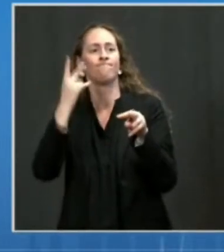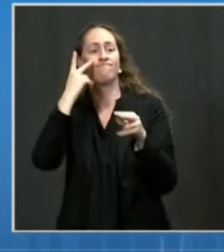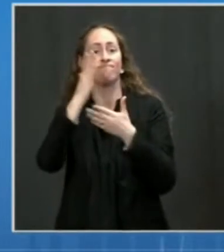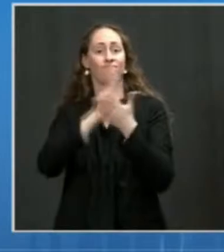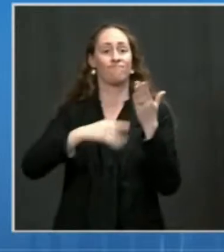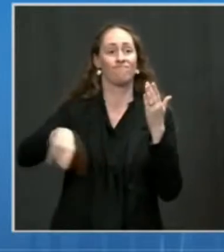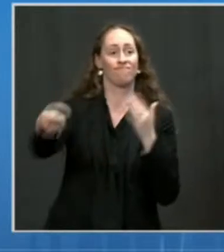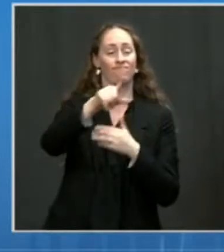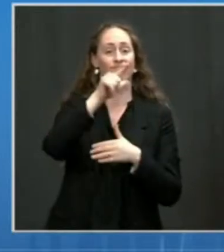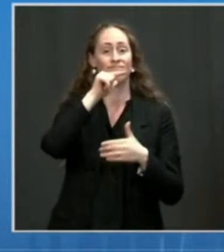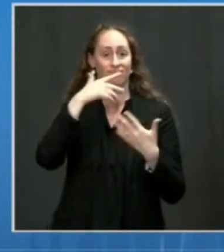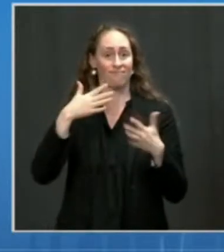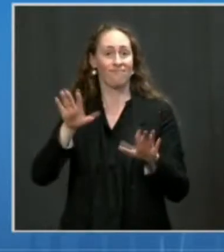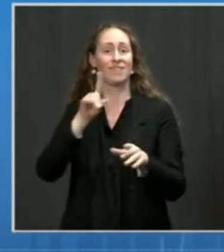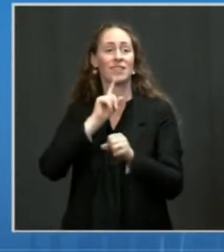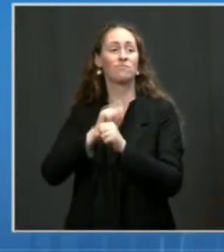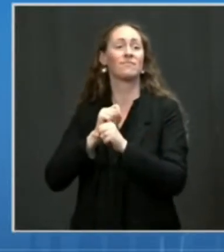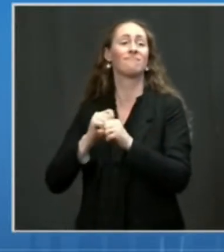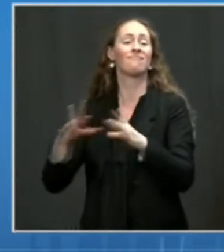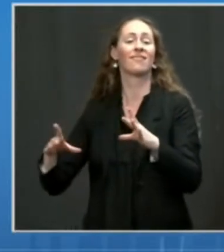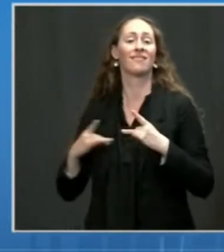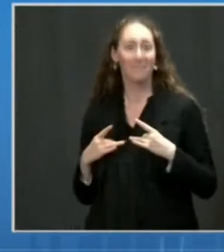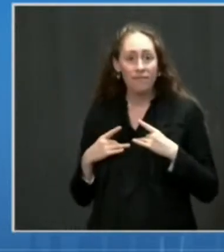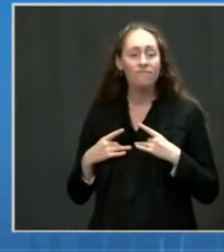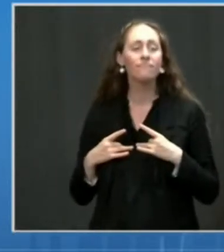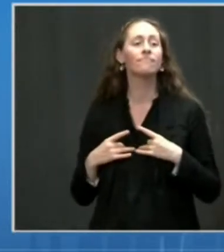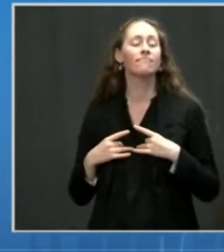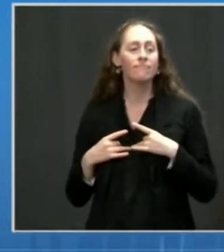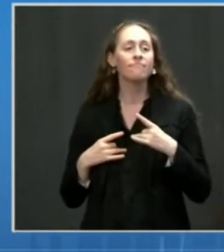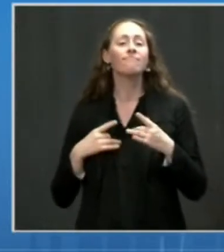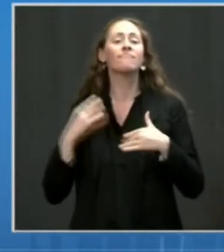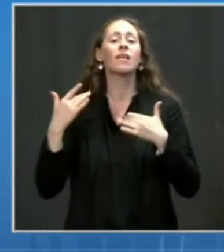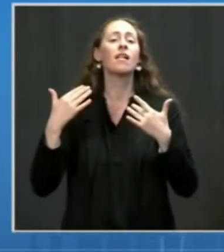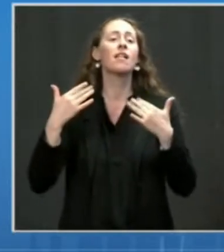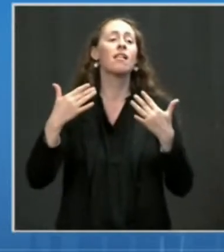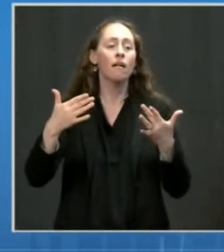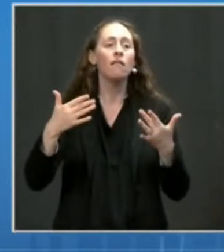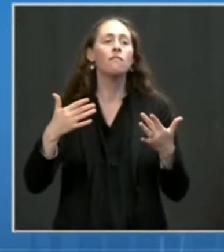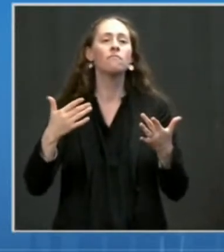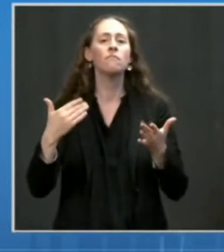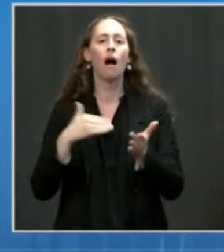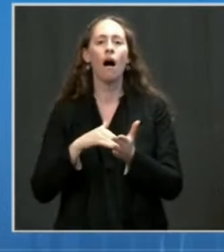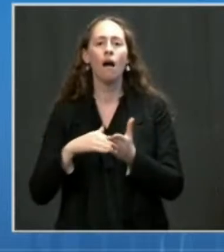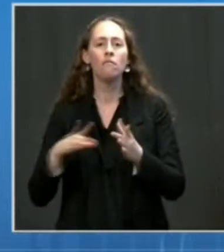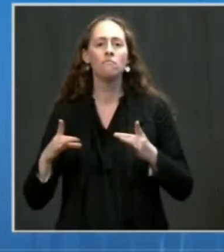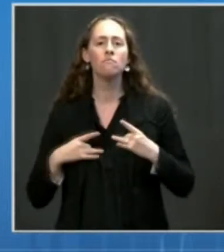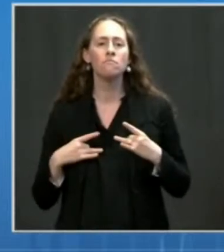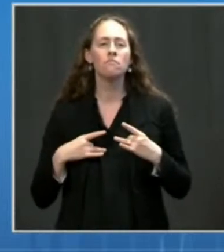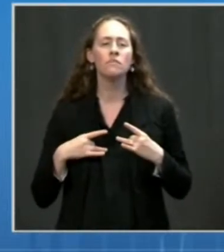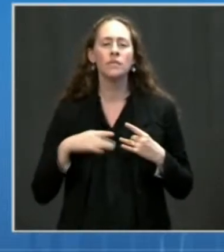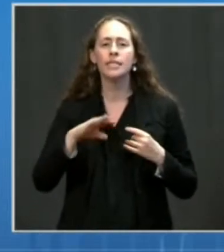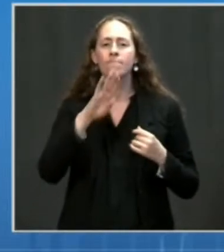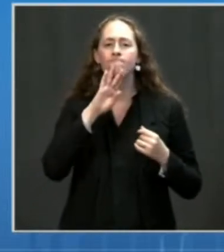WHAT WE ARE SEEING NOW IS THAT THERE ARE REINFECTIONS.